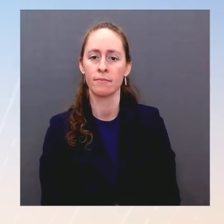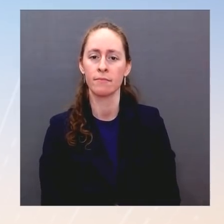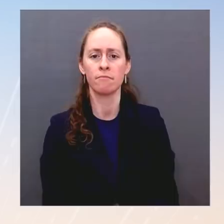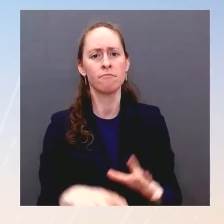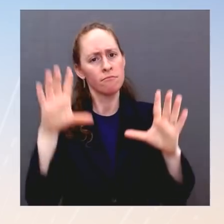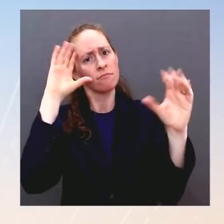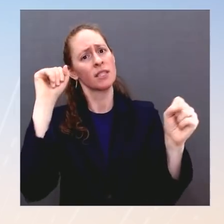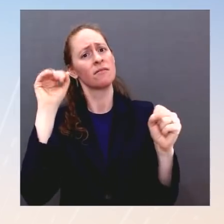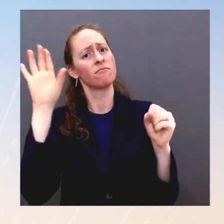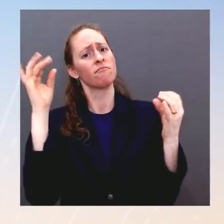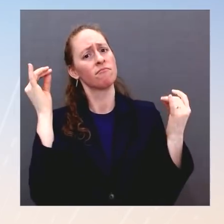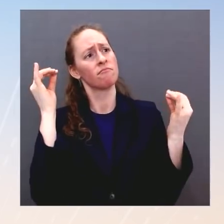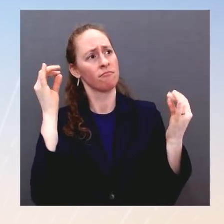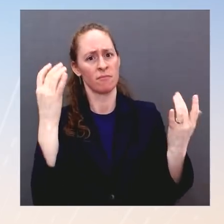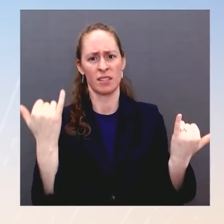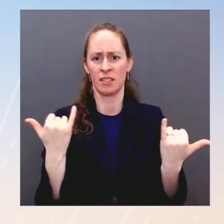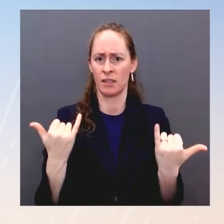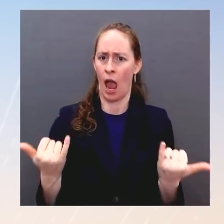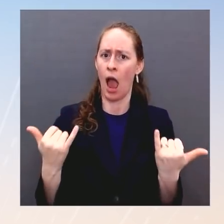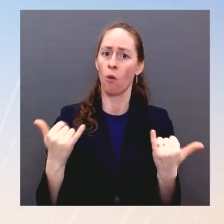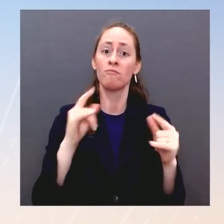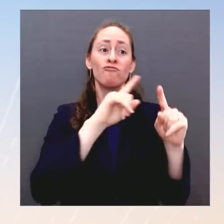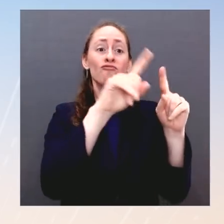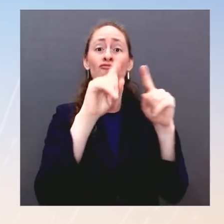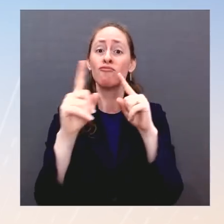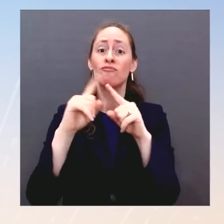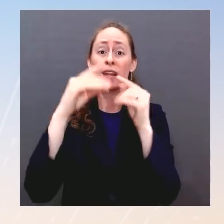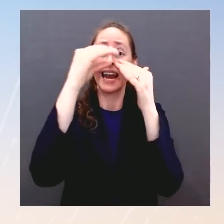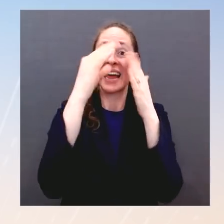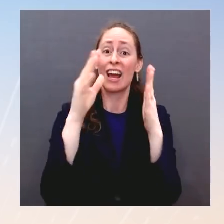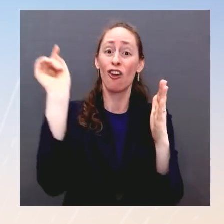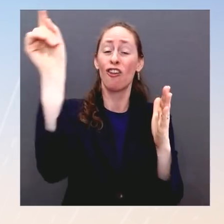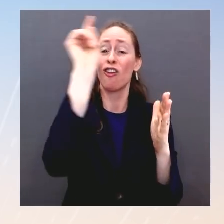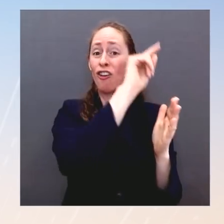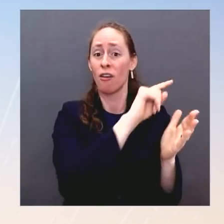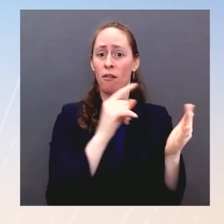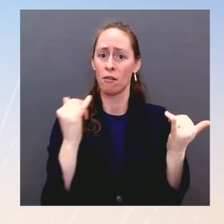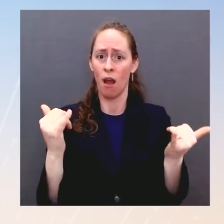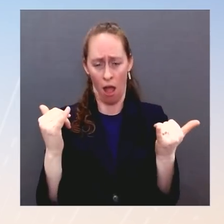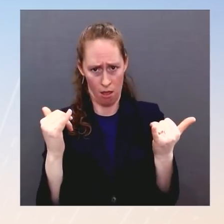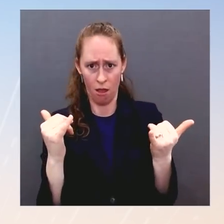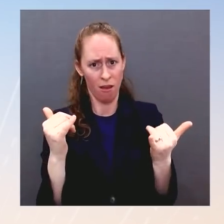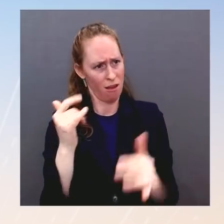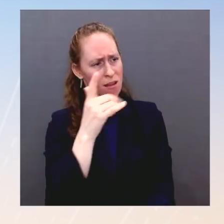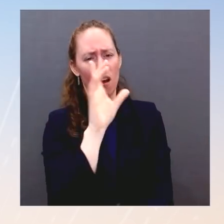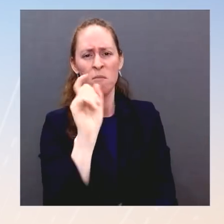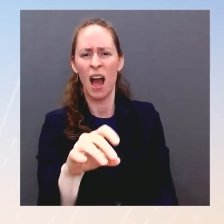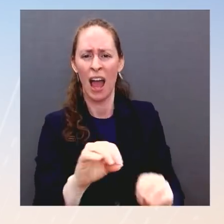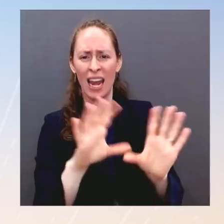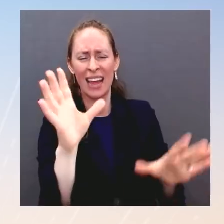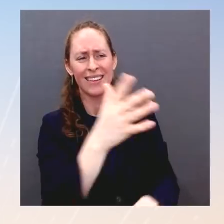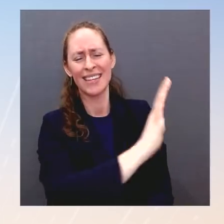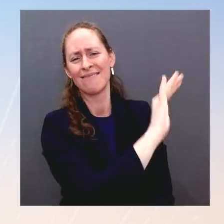President Putin's flagrant aggression and to stand with the people of Ukraine, but this is not a moment for evo- -- equivocation